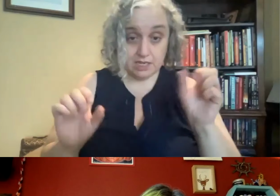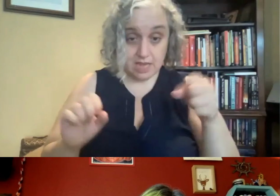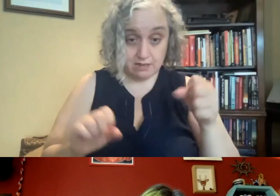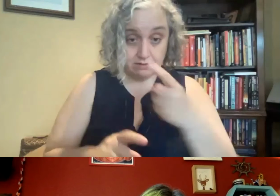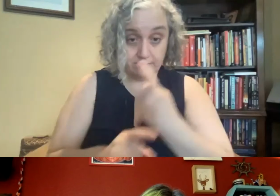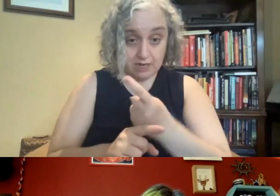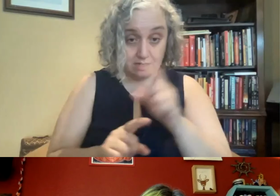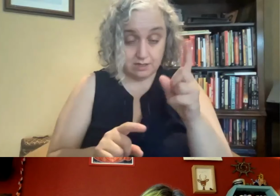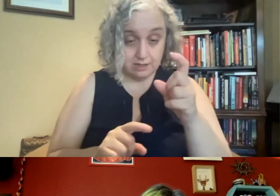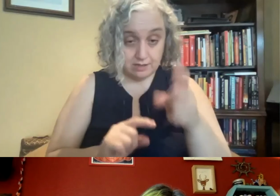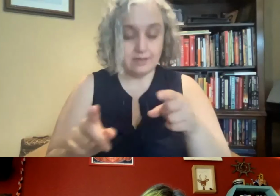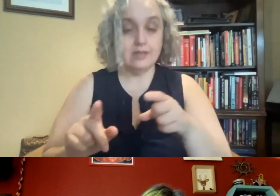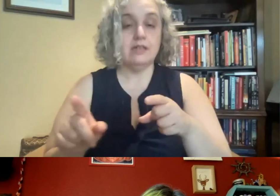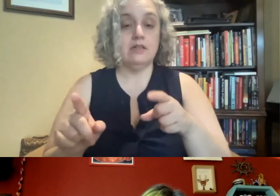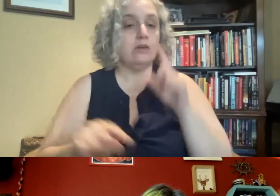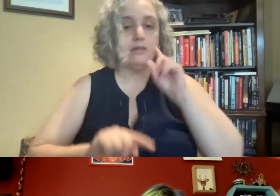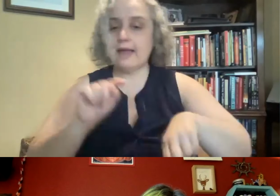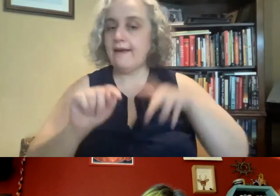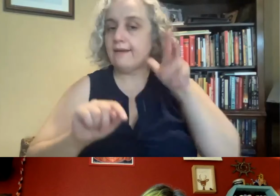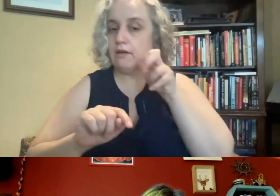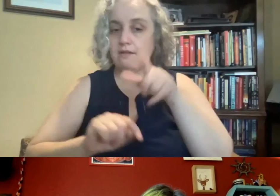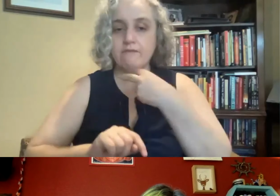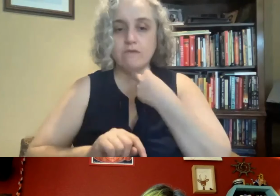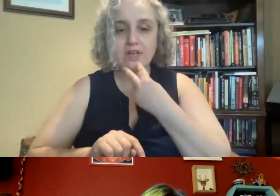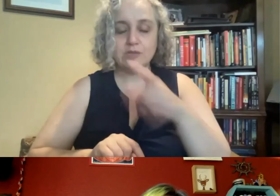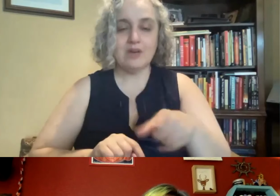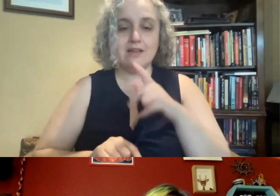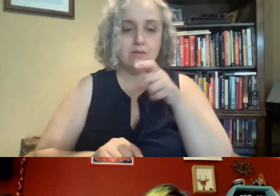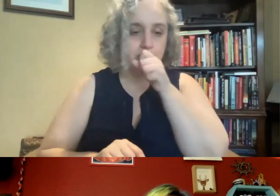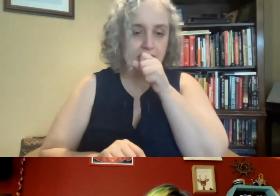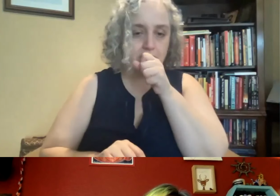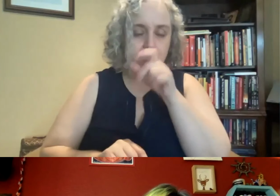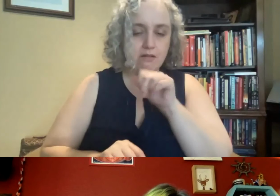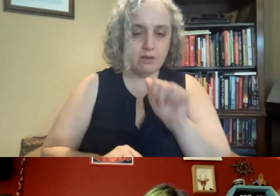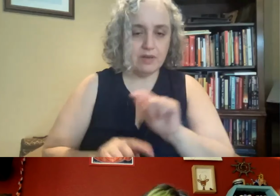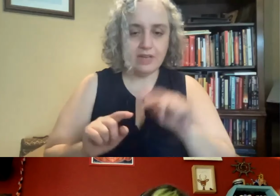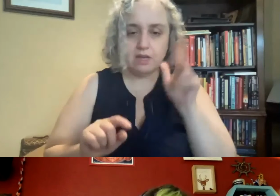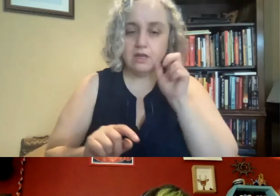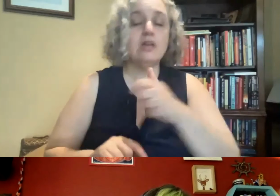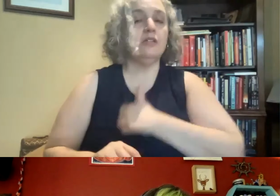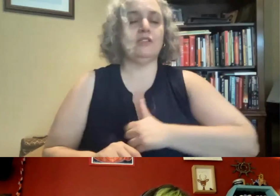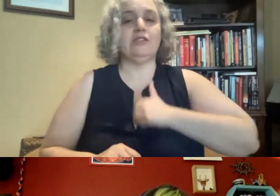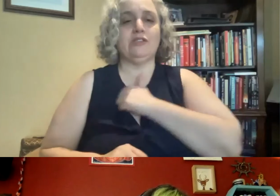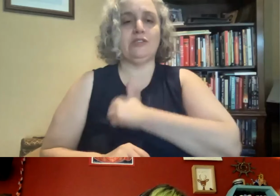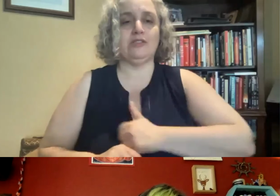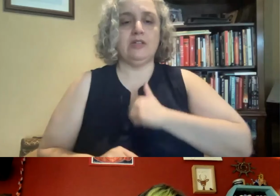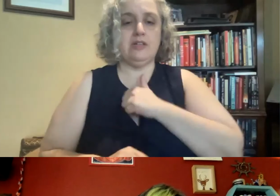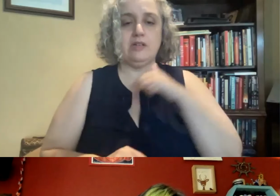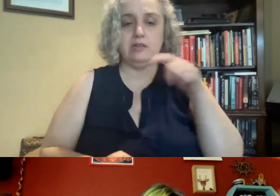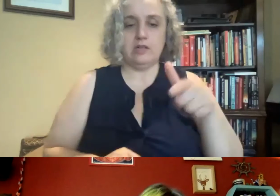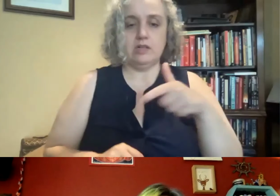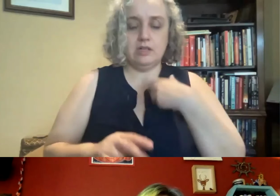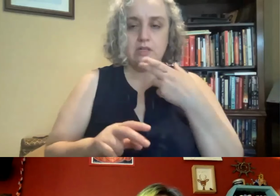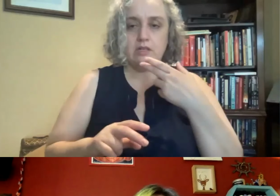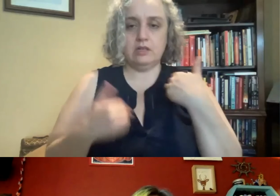We can't hear you, but I know you're not muted. Loresa: I don't know if you mean my name, Loresa